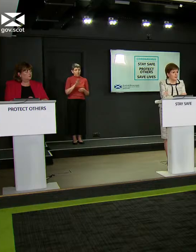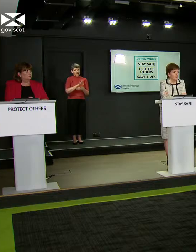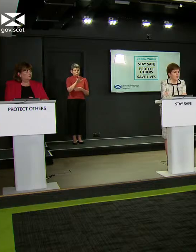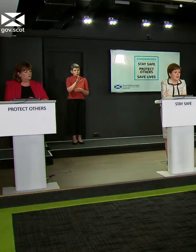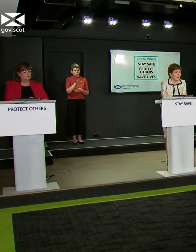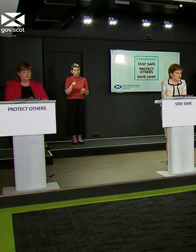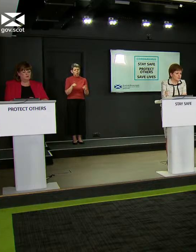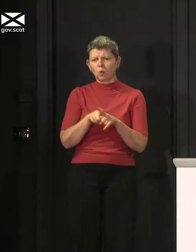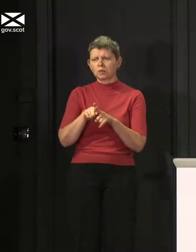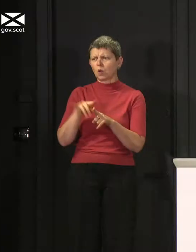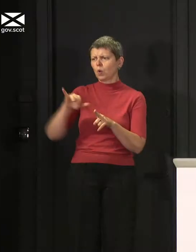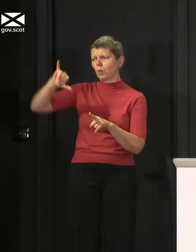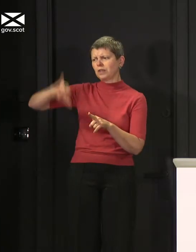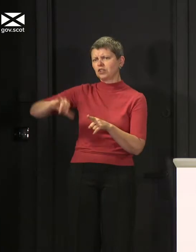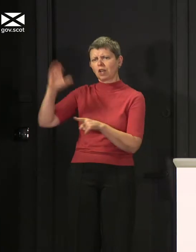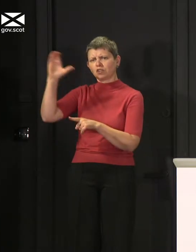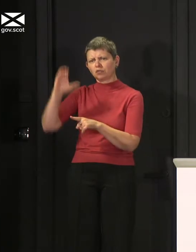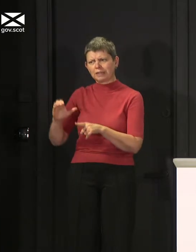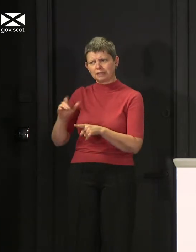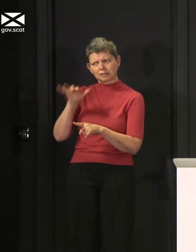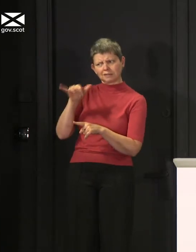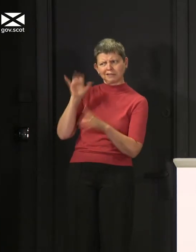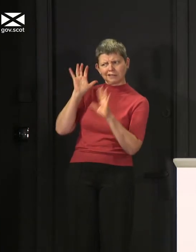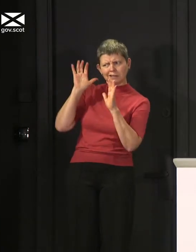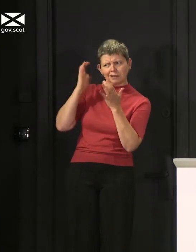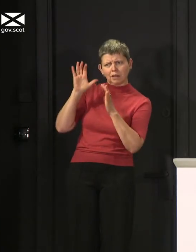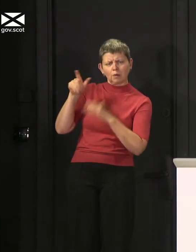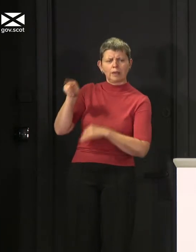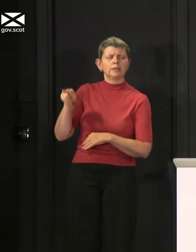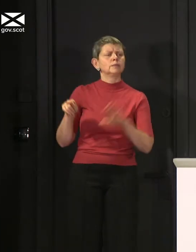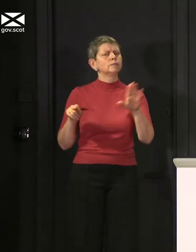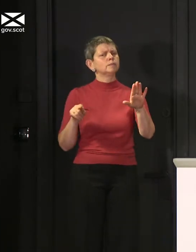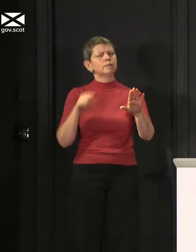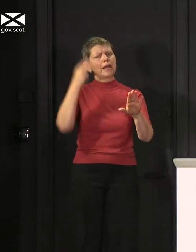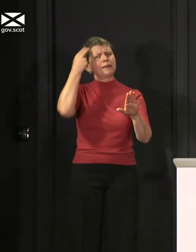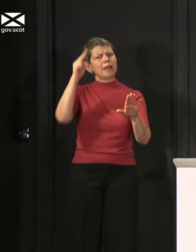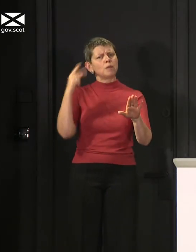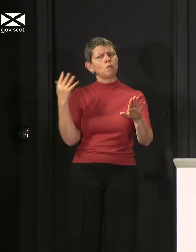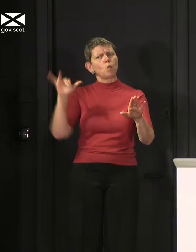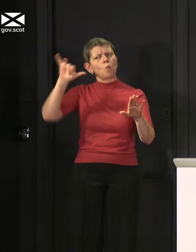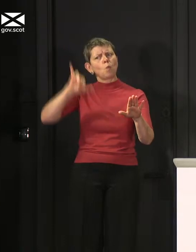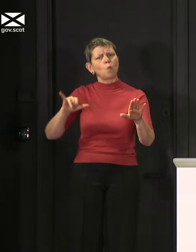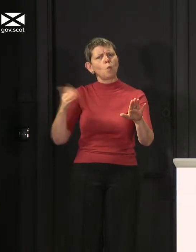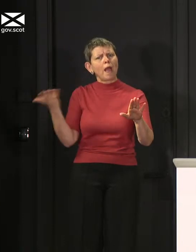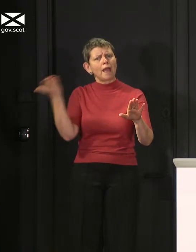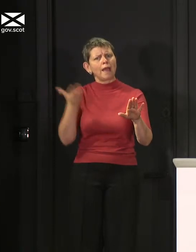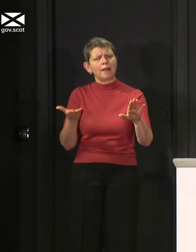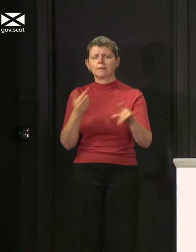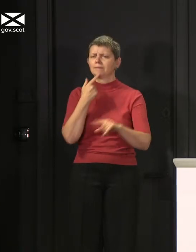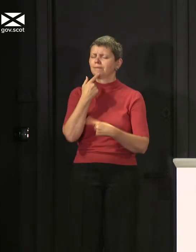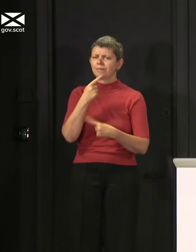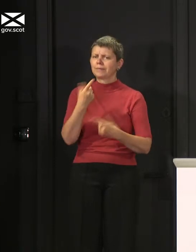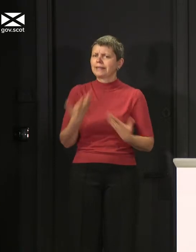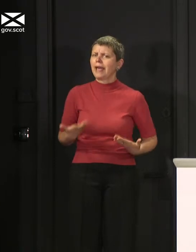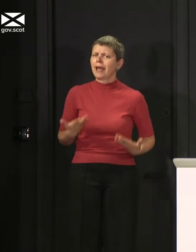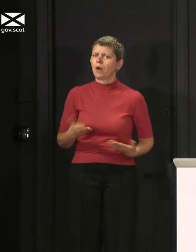I'm not going to start naming countries right now, we will go through a proper assessment. Because this is not about, you know, just as we were talking earlier on about individuals